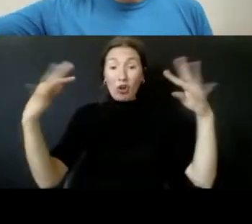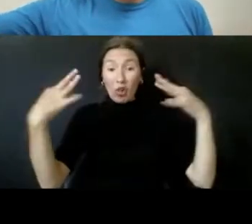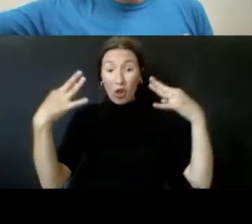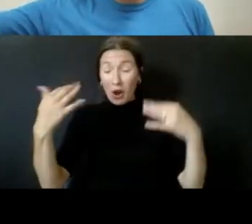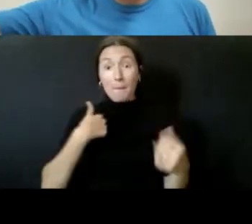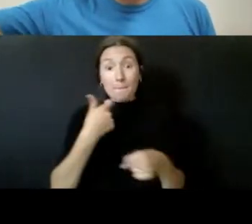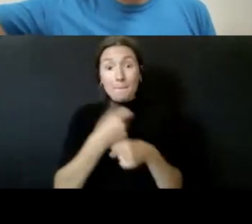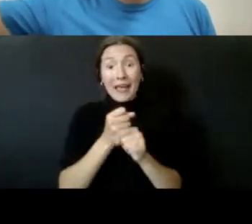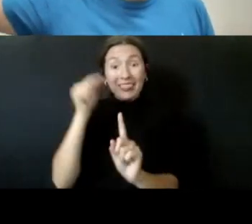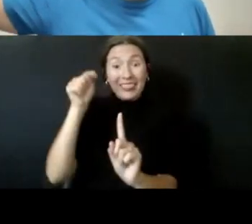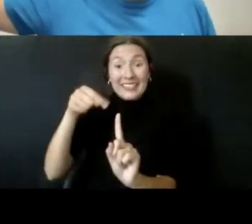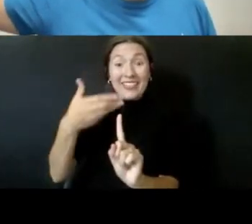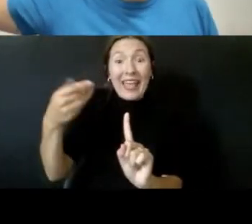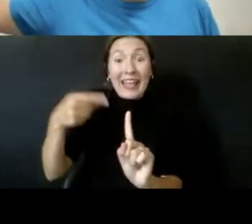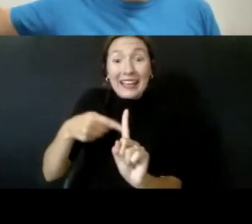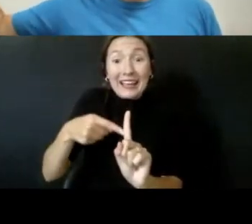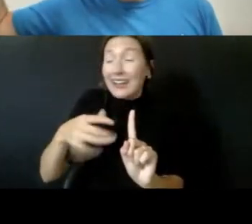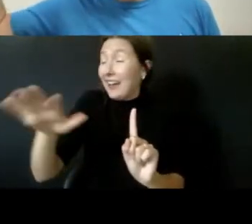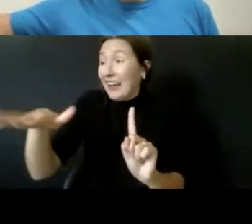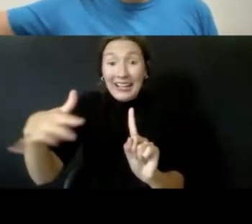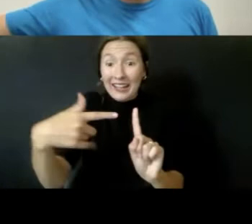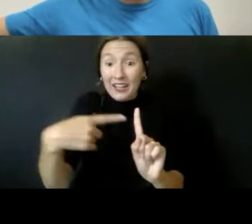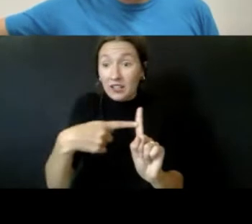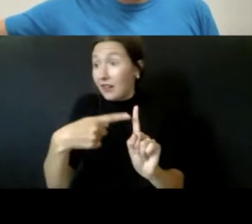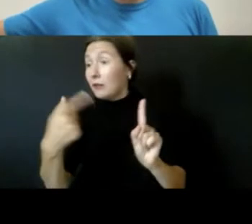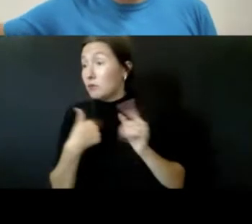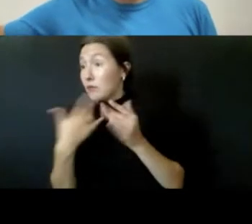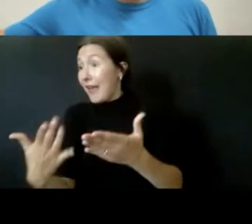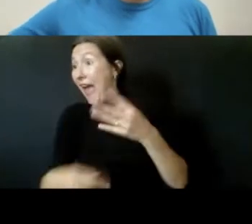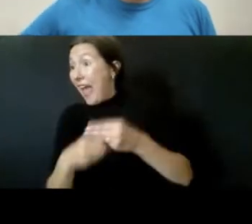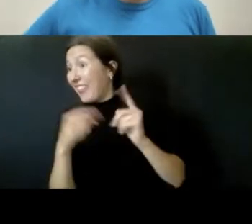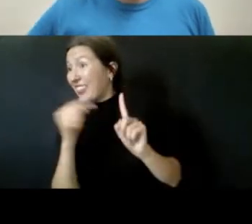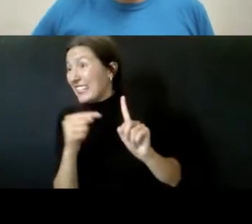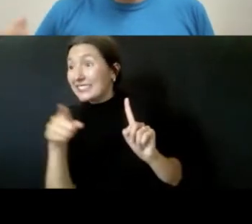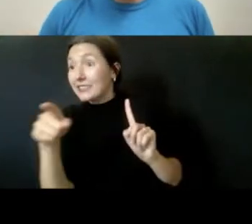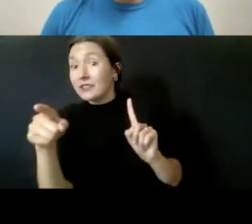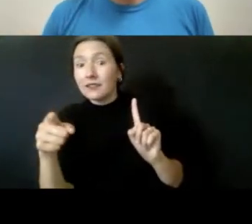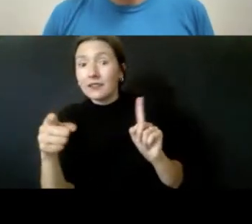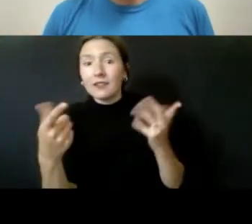want to help and this is how i'm going to do it tomorrow and and be that advocate for people and